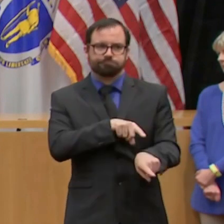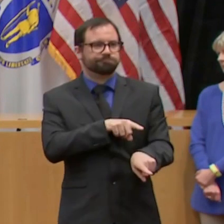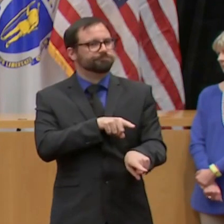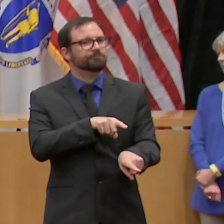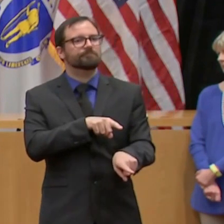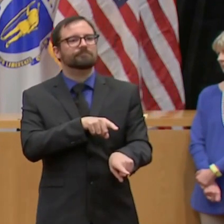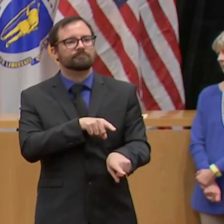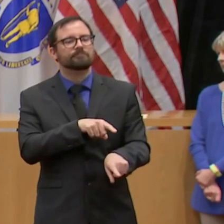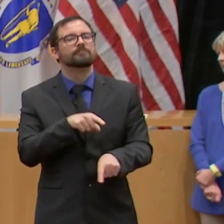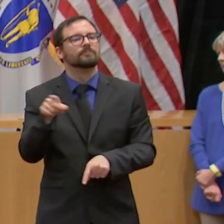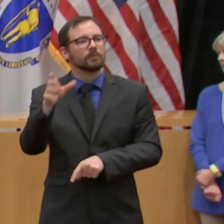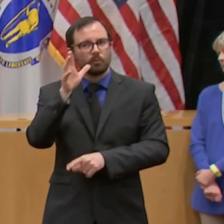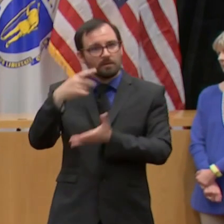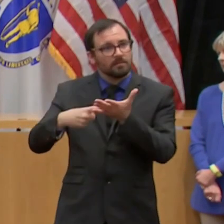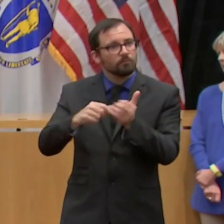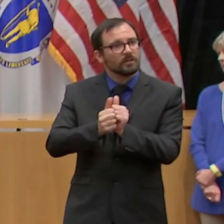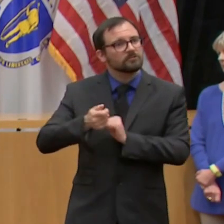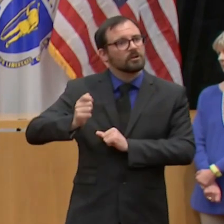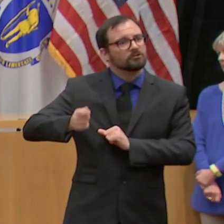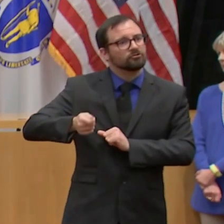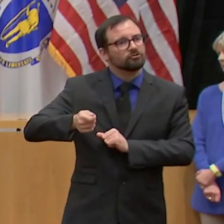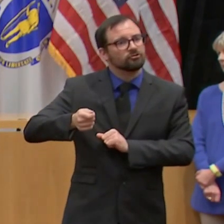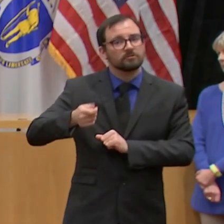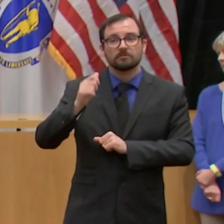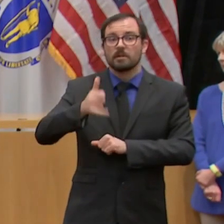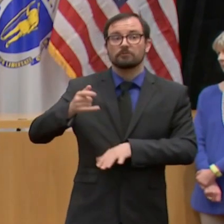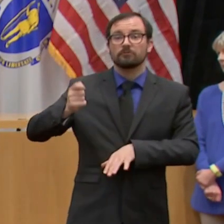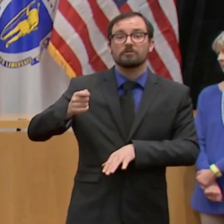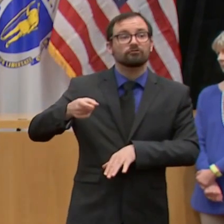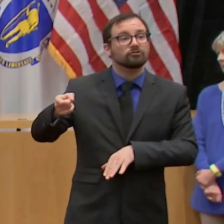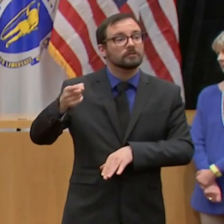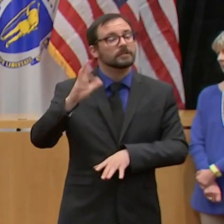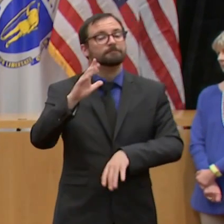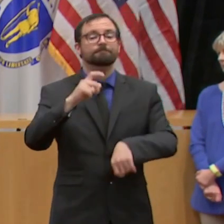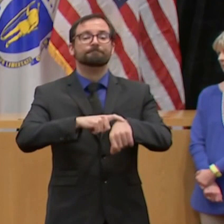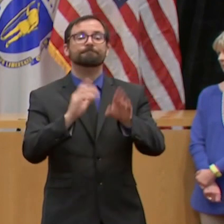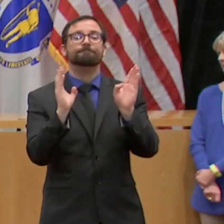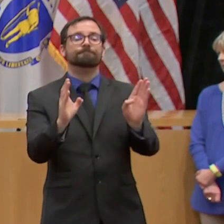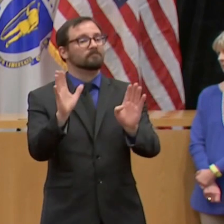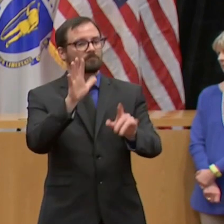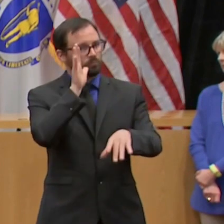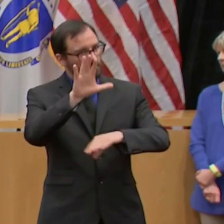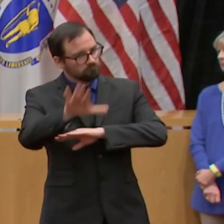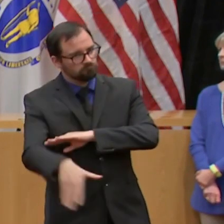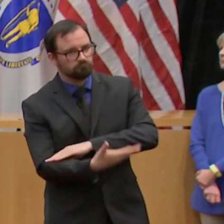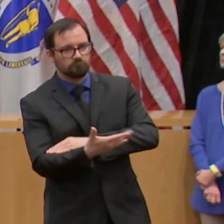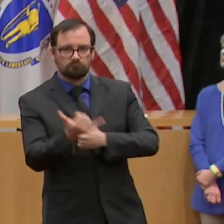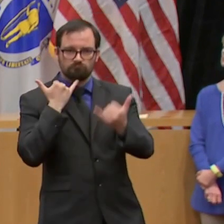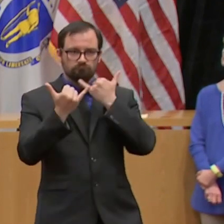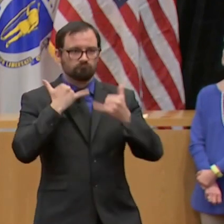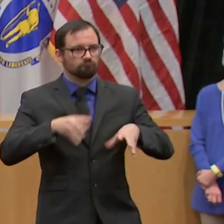TRIAL COURT HOTLINE. 183391COURT. I SPOKE WITH CHIEF DALY TODAY. JUDGES ARE AVAILABLE 24/7 TO